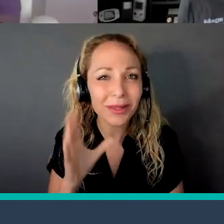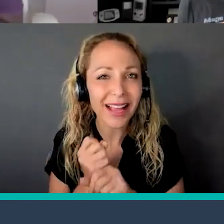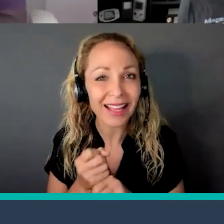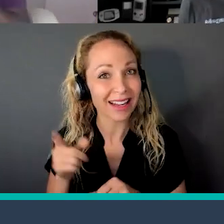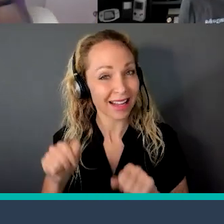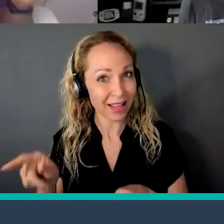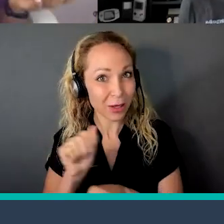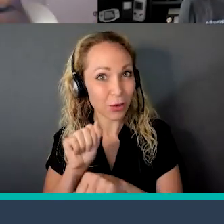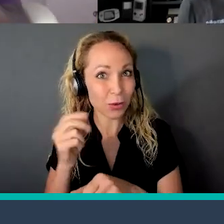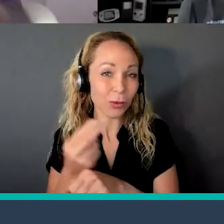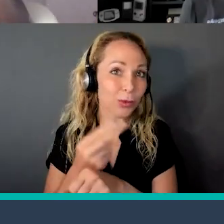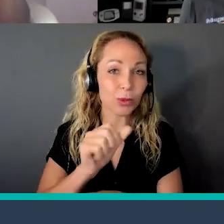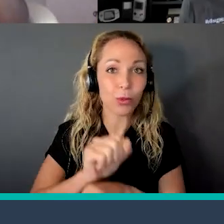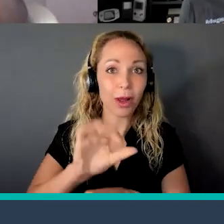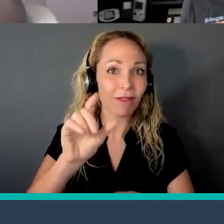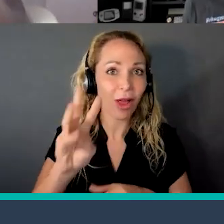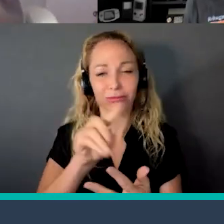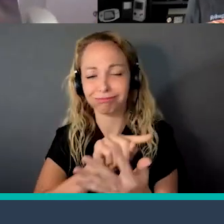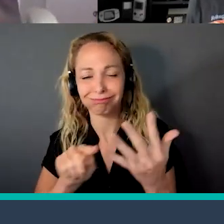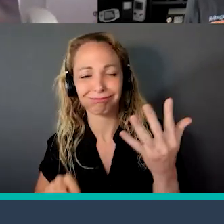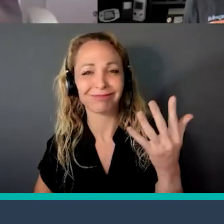GET AND ABLE TO WORKFLOWS.